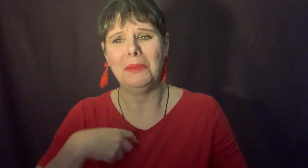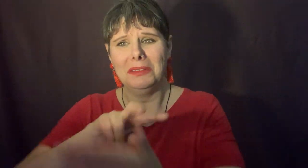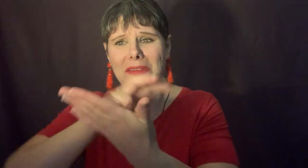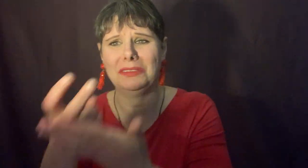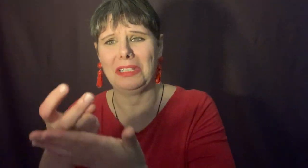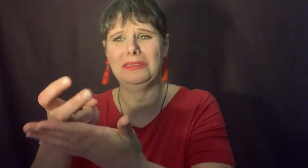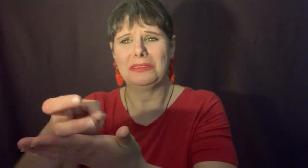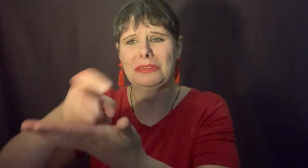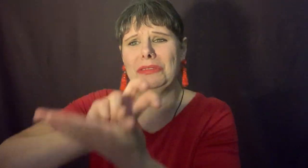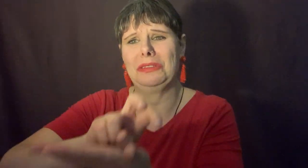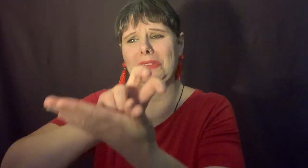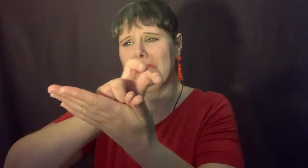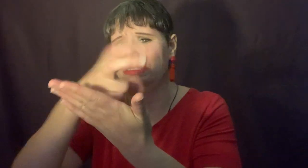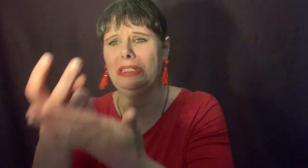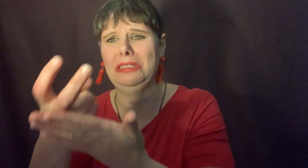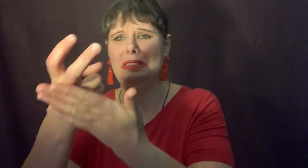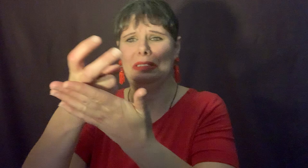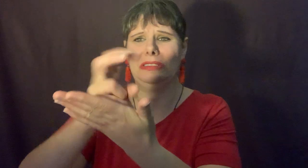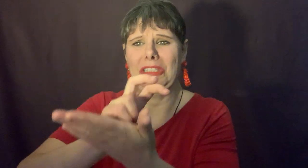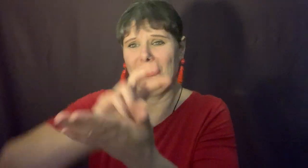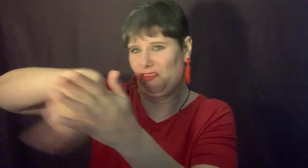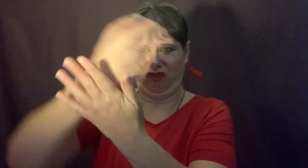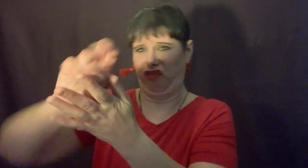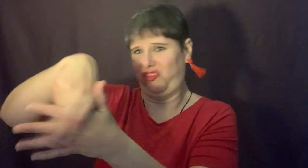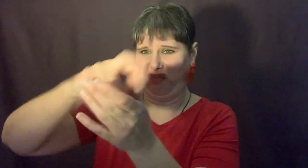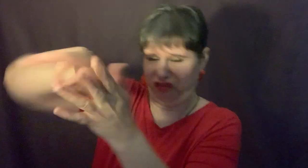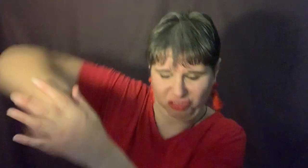I tossed and turned and tossed and turned some more.